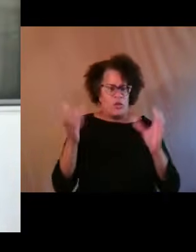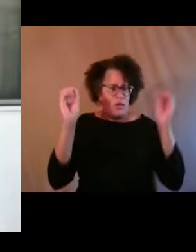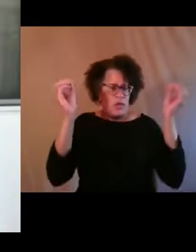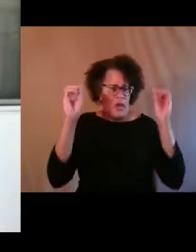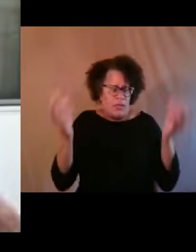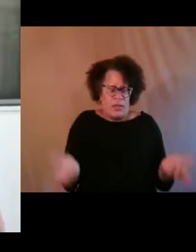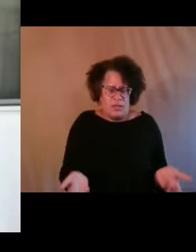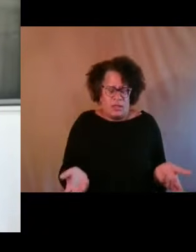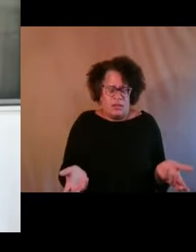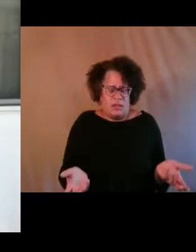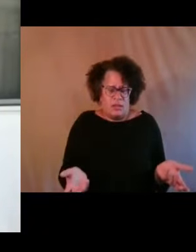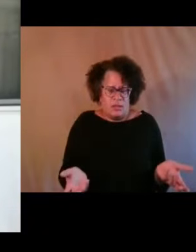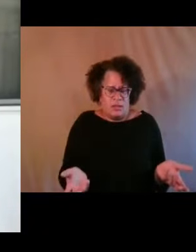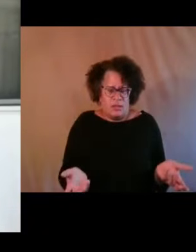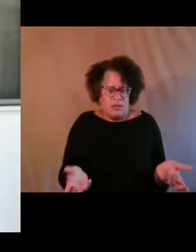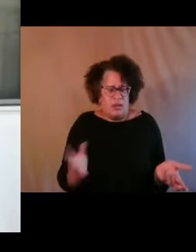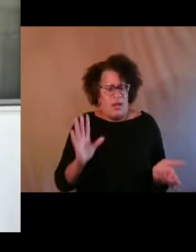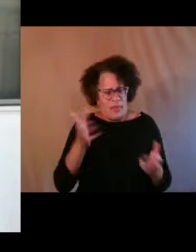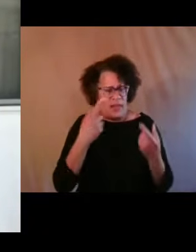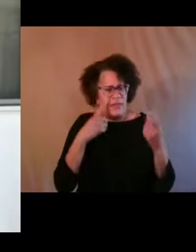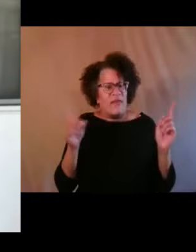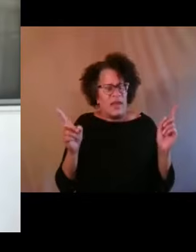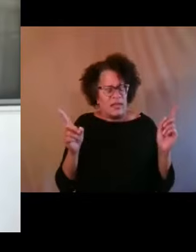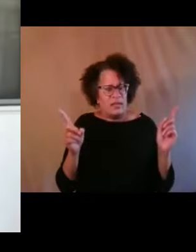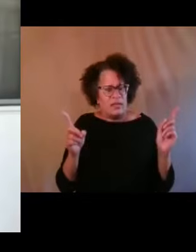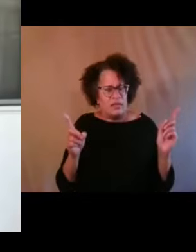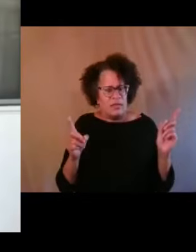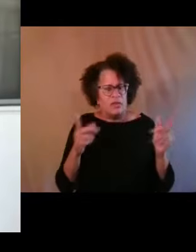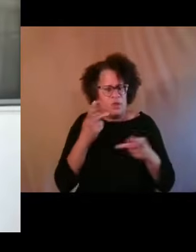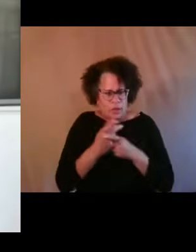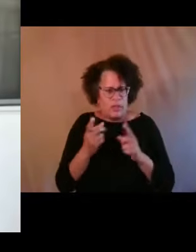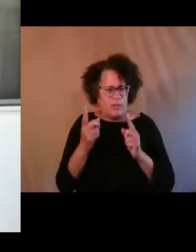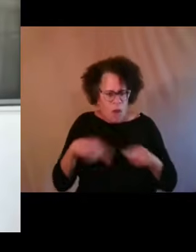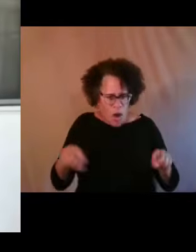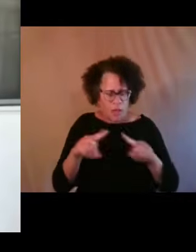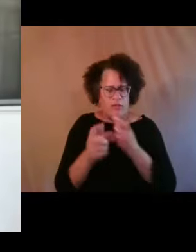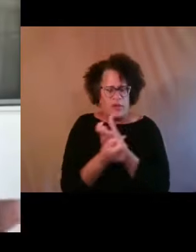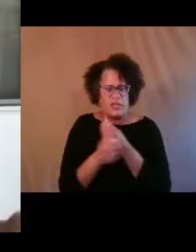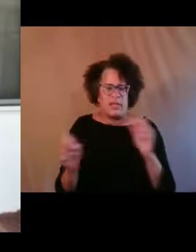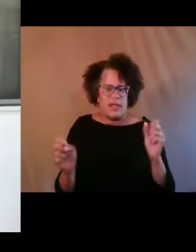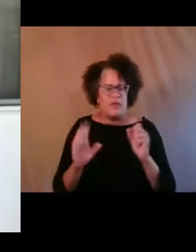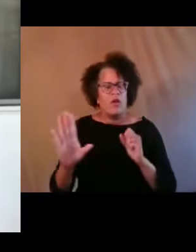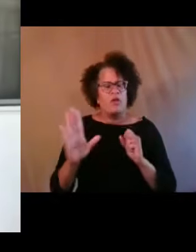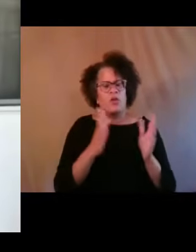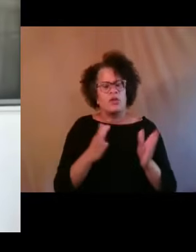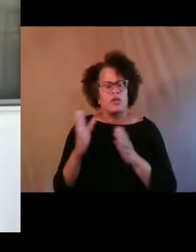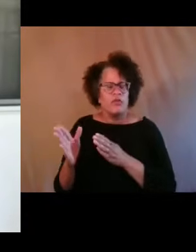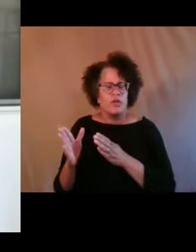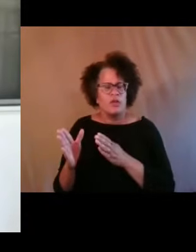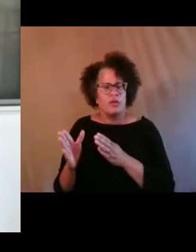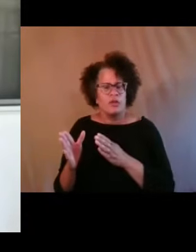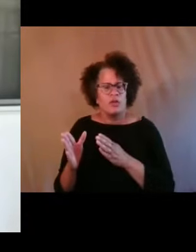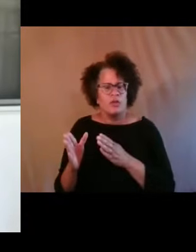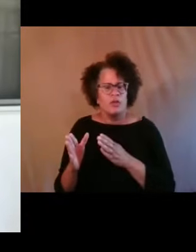that will be effective enough to keep everybody safe because it's people who are considered disposable that are being harmed.